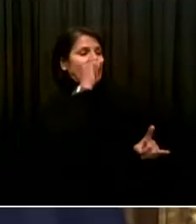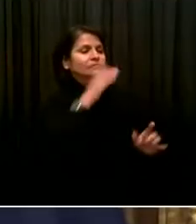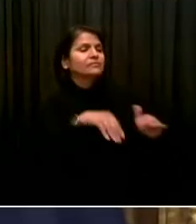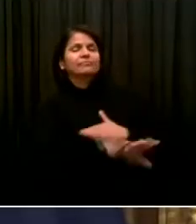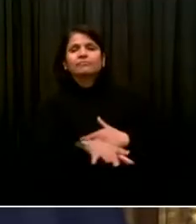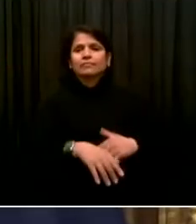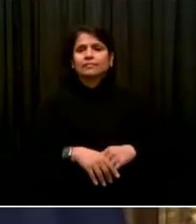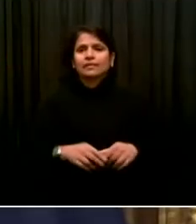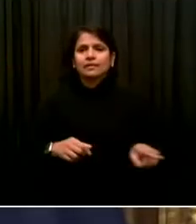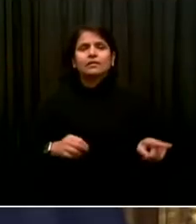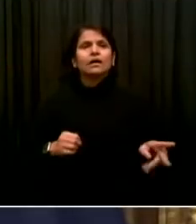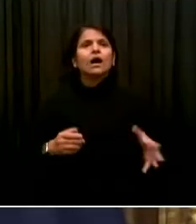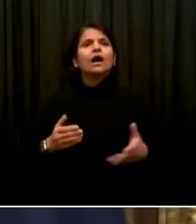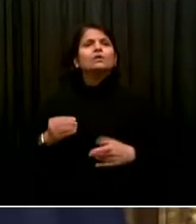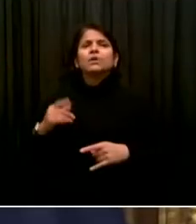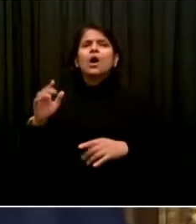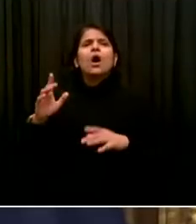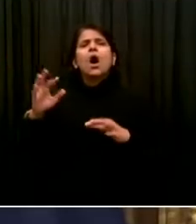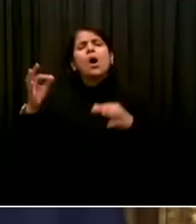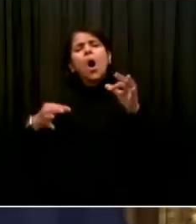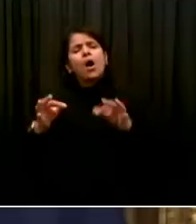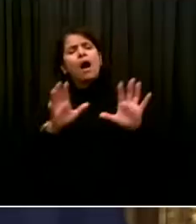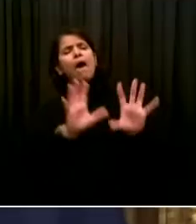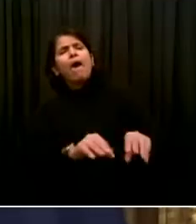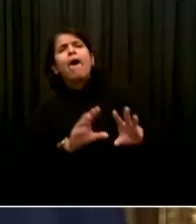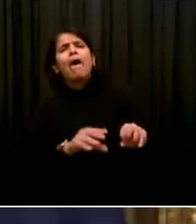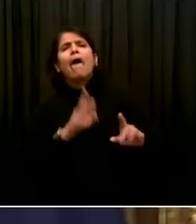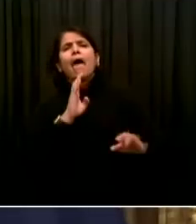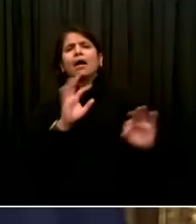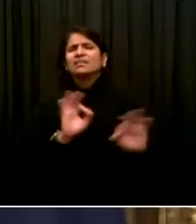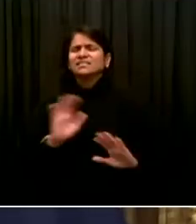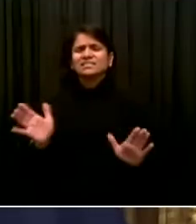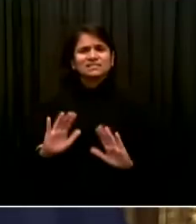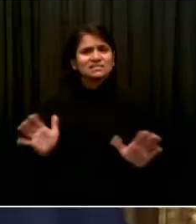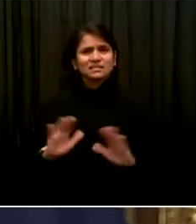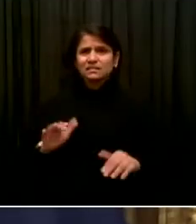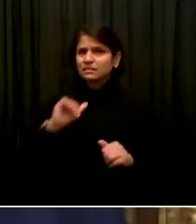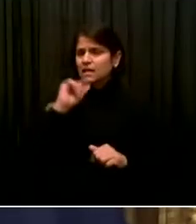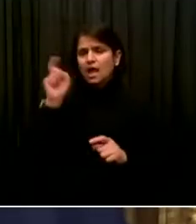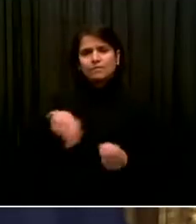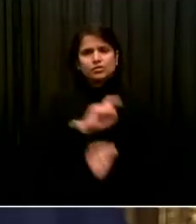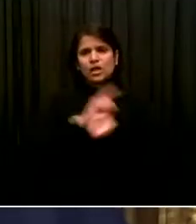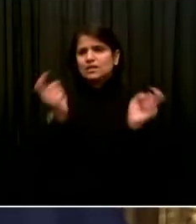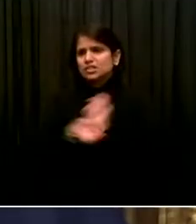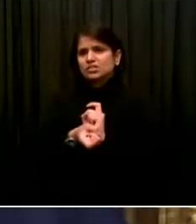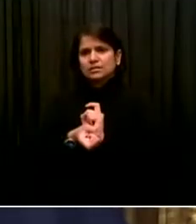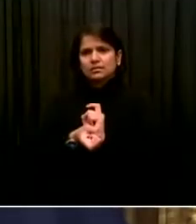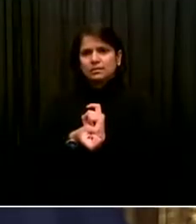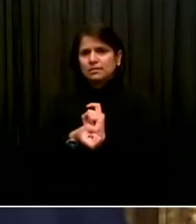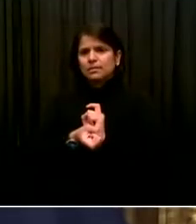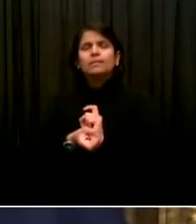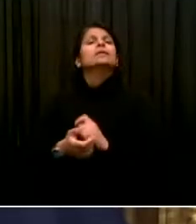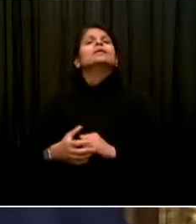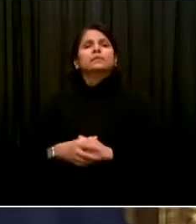ABOVE THE AGE OF 18 ARE VTICIZMIING CHILDREN.